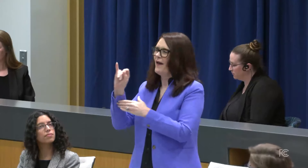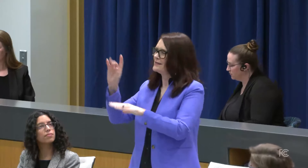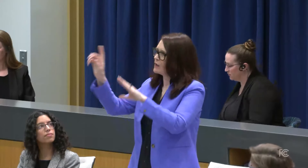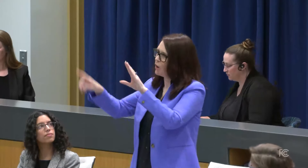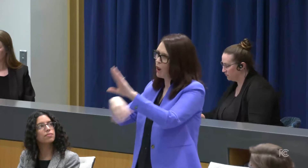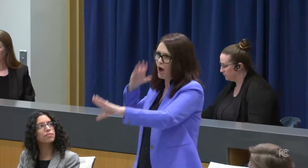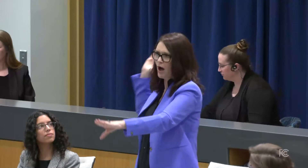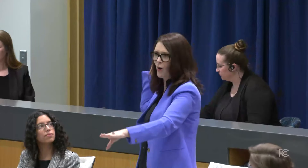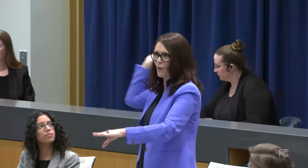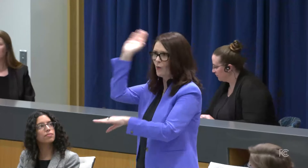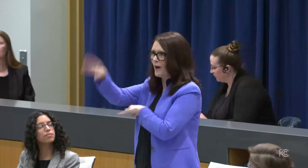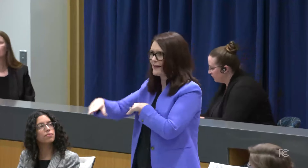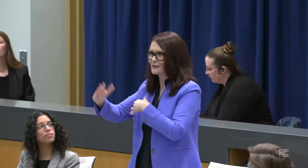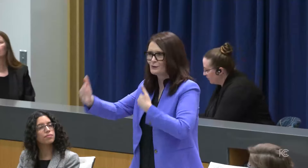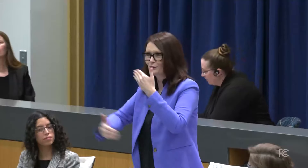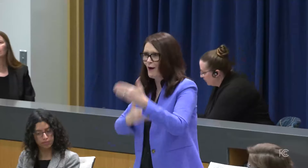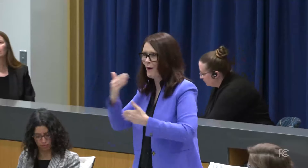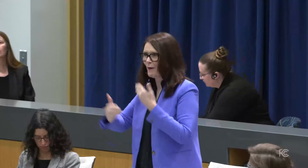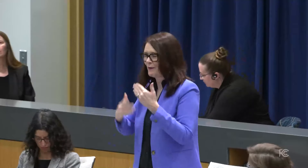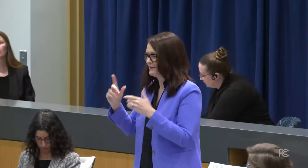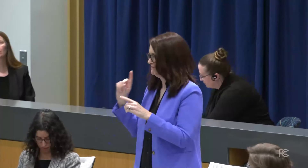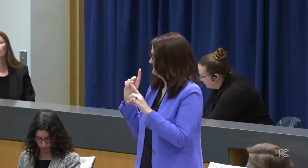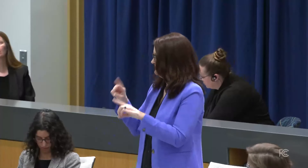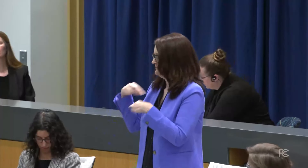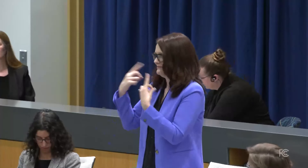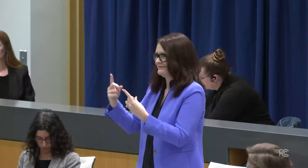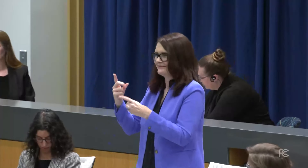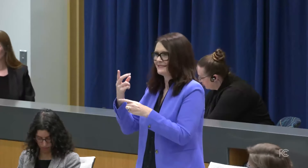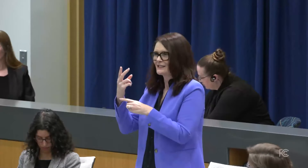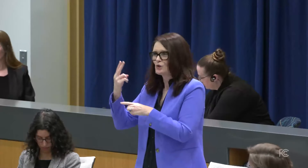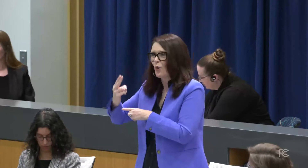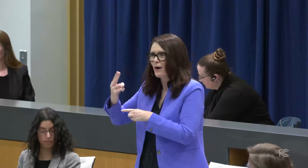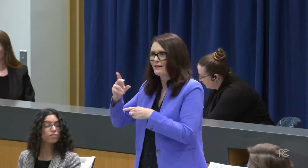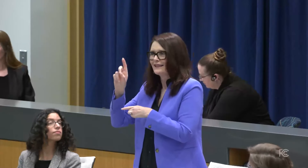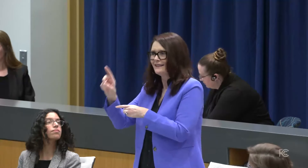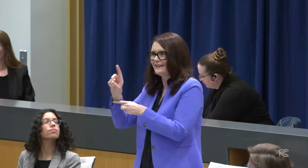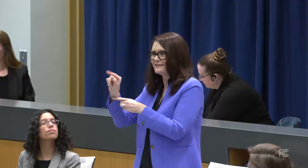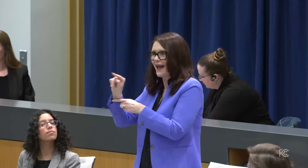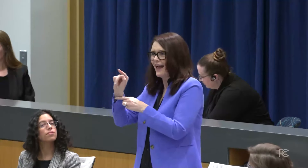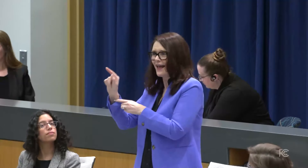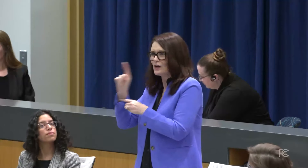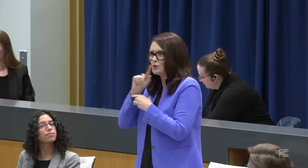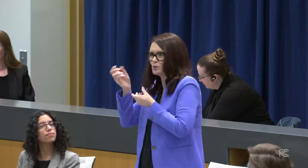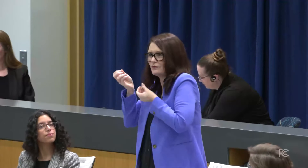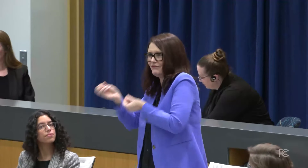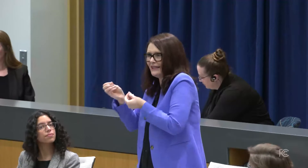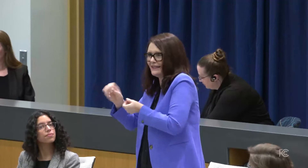THE PURPOSE OF THE DVC IS TO PROVIDE THAT FUNCTIONAL EQUIVALENCE FOR INDIVIDUALS TO BE ABLE TO USE AMERICAN SIGN LANGUAGE.